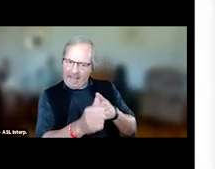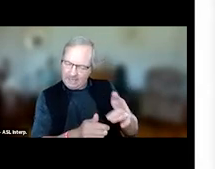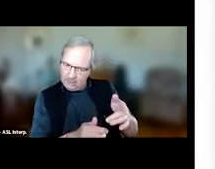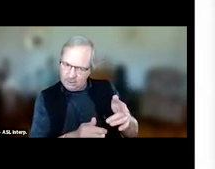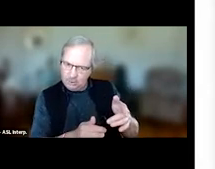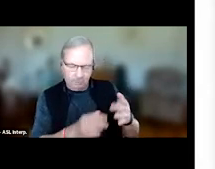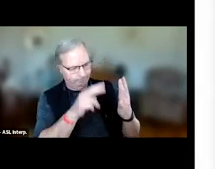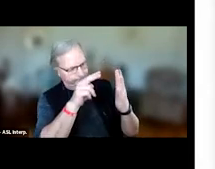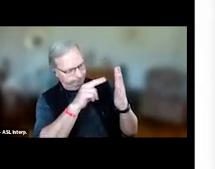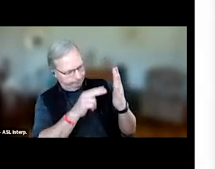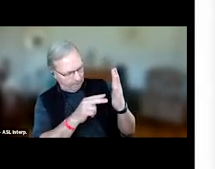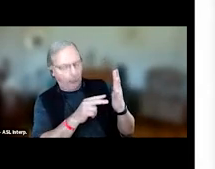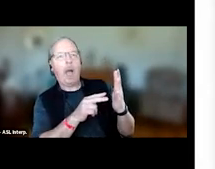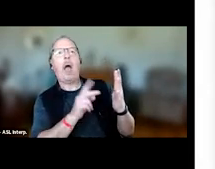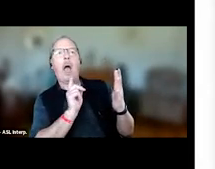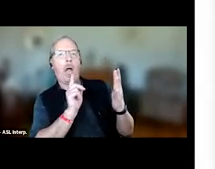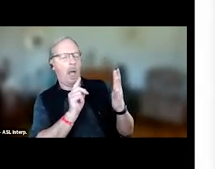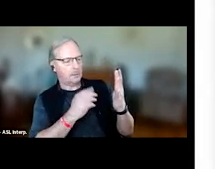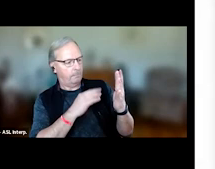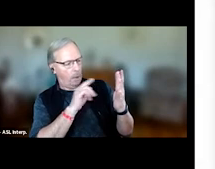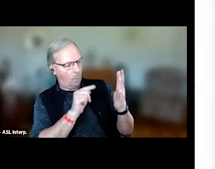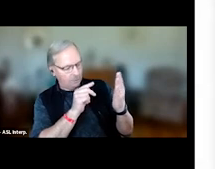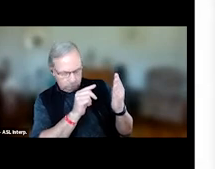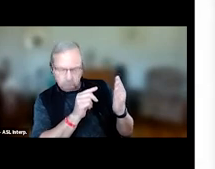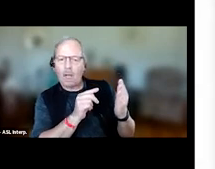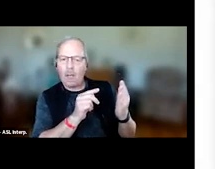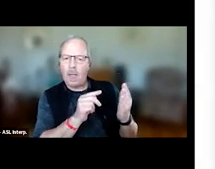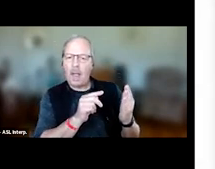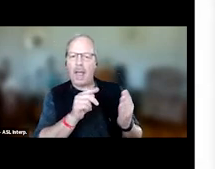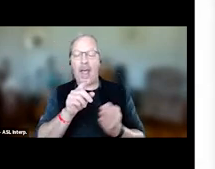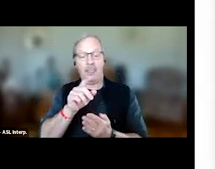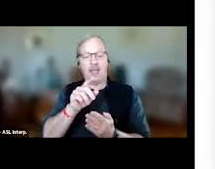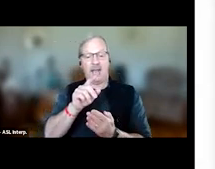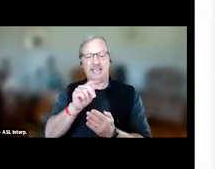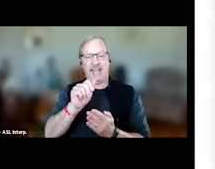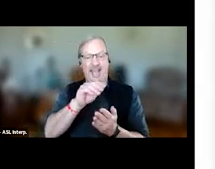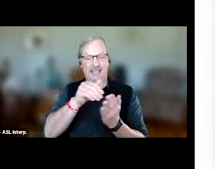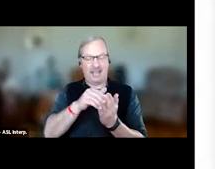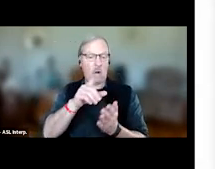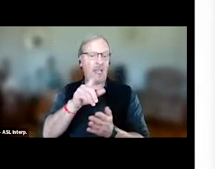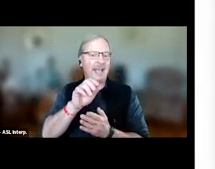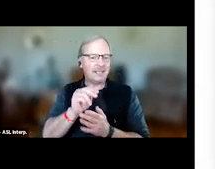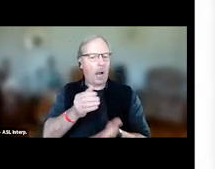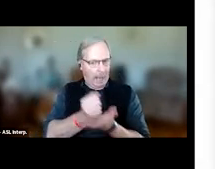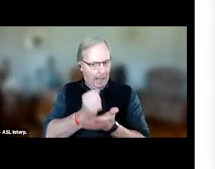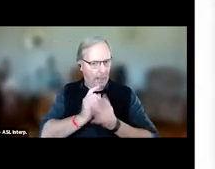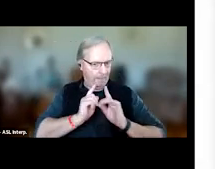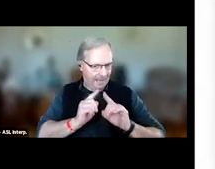to get the answer to some of those questions. And your TA center liaison can definitely help you with answering them. And then as you think through like,